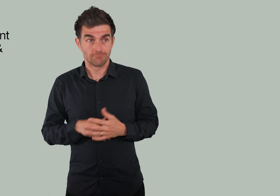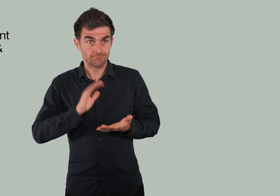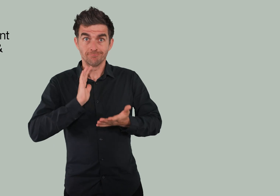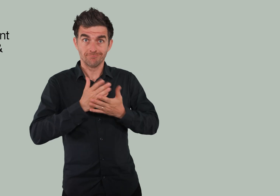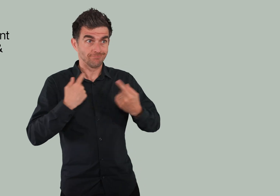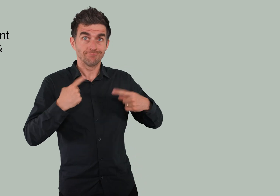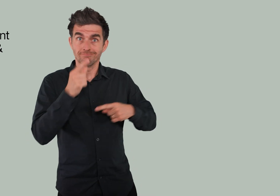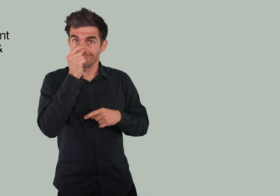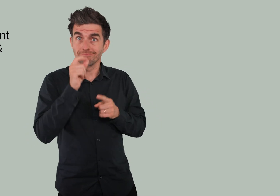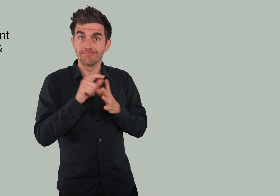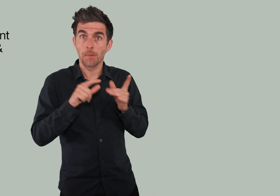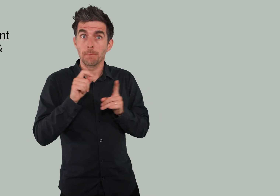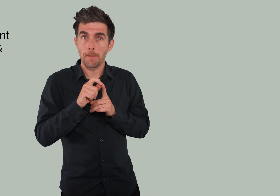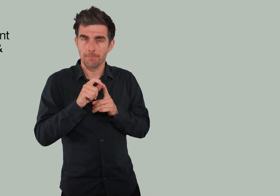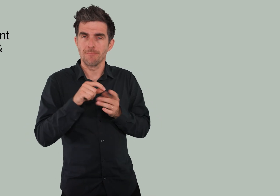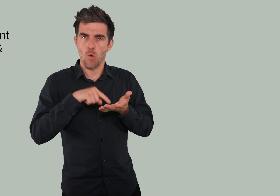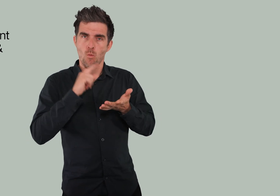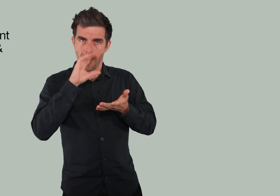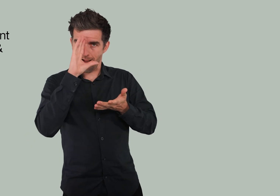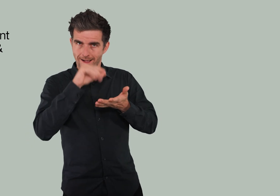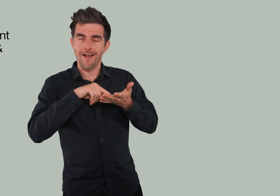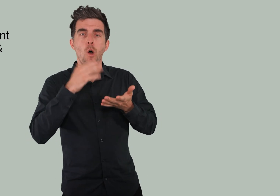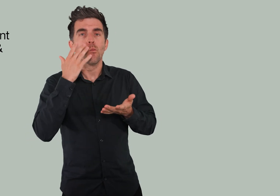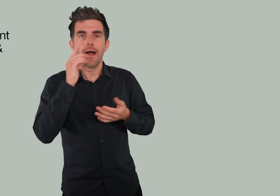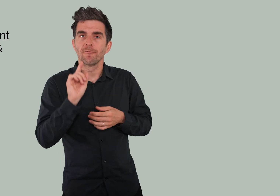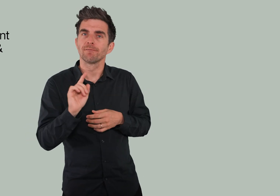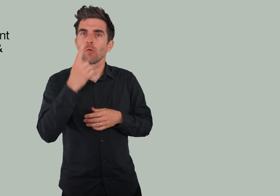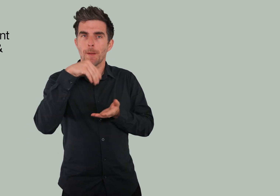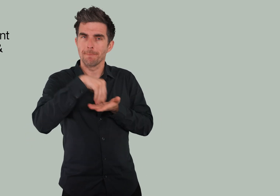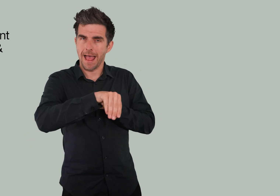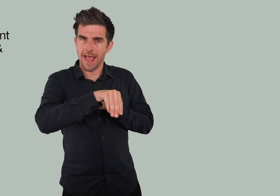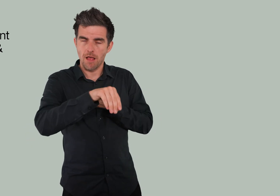If eligible for PIP, the letter will also provide the date of first payment